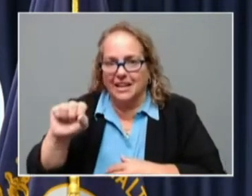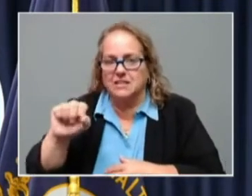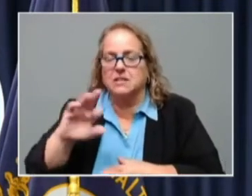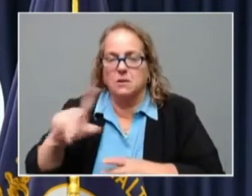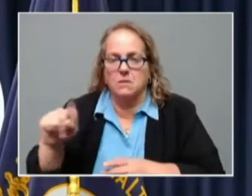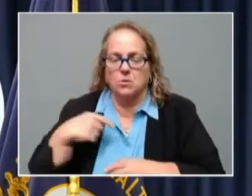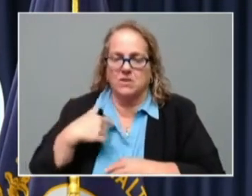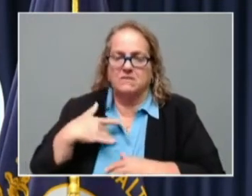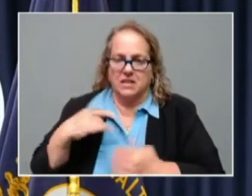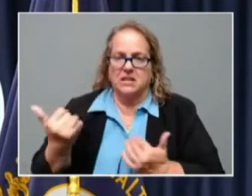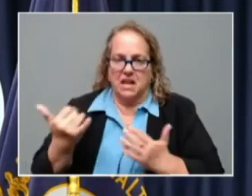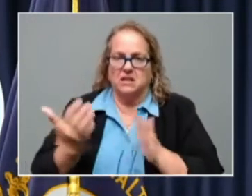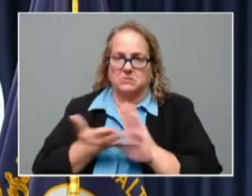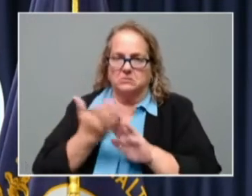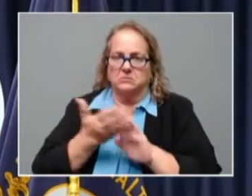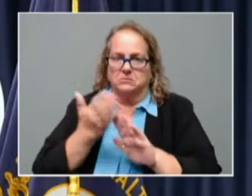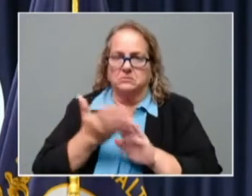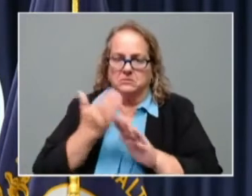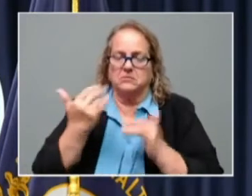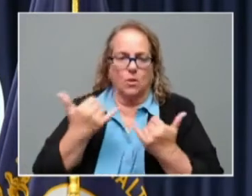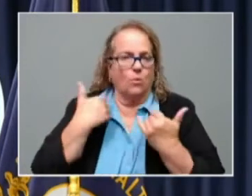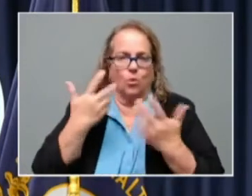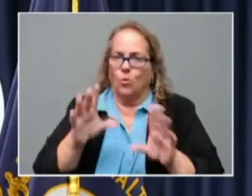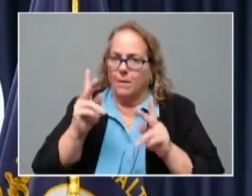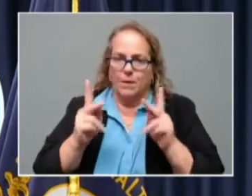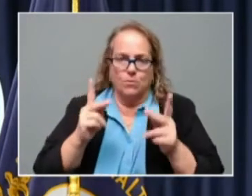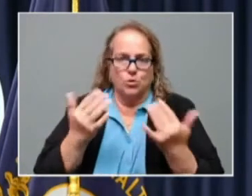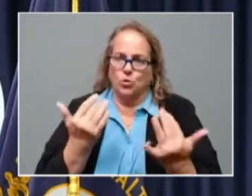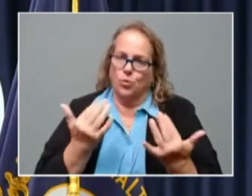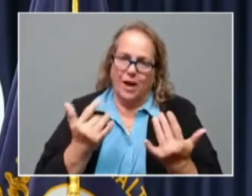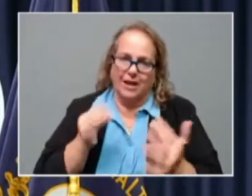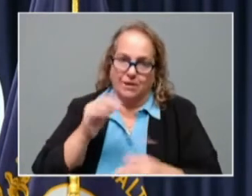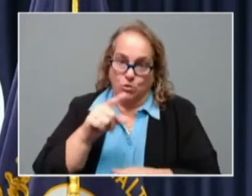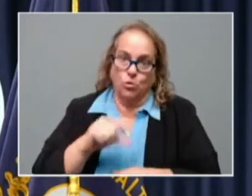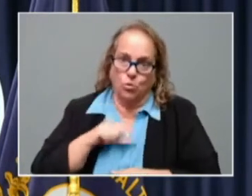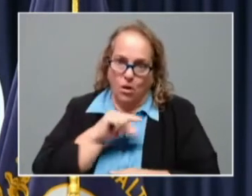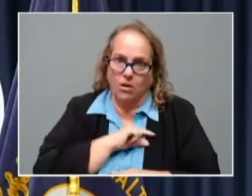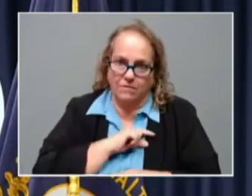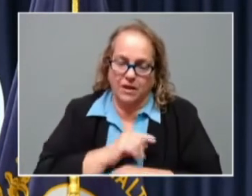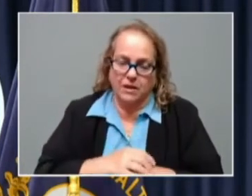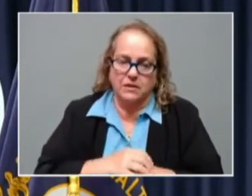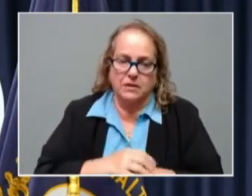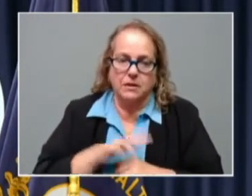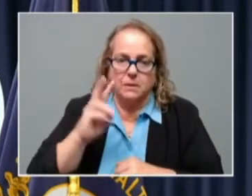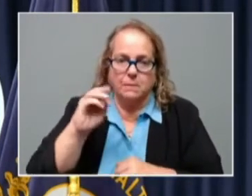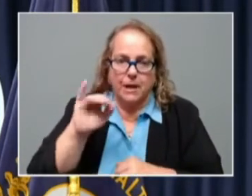because we don't want people to wait if they qualify mike 1st. Just curious are